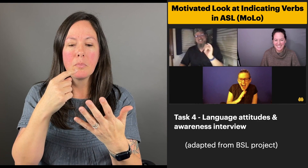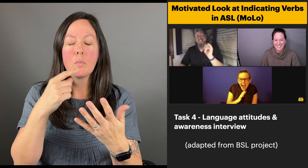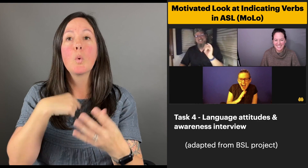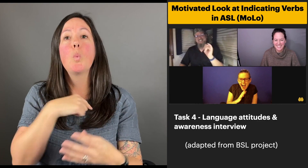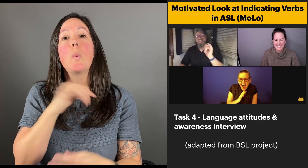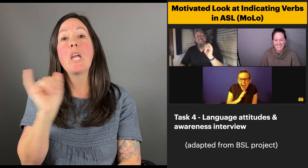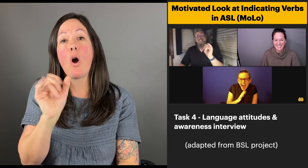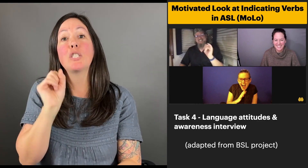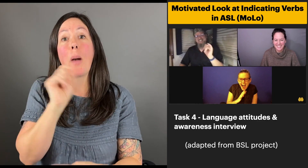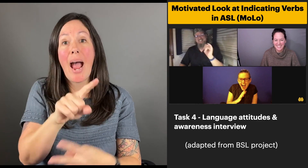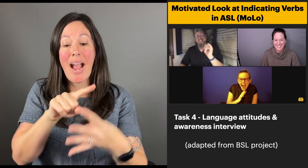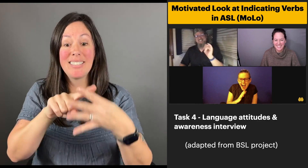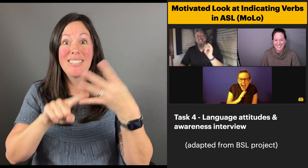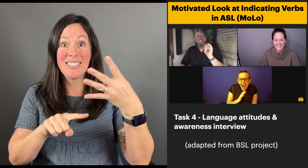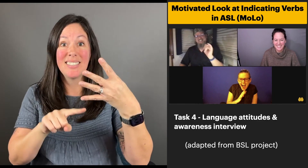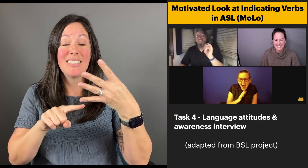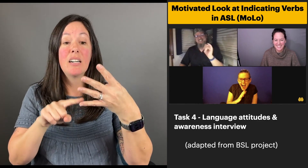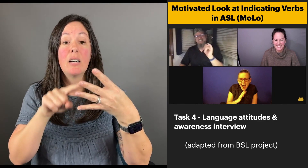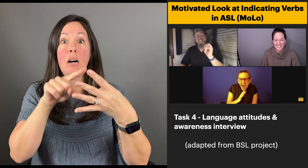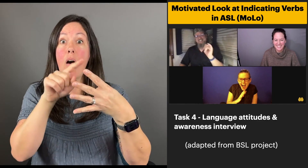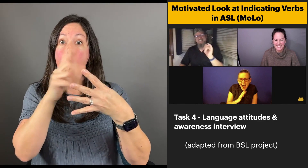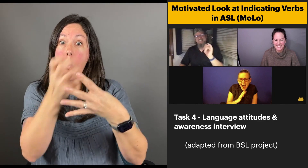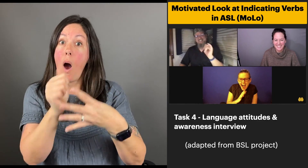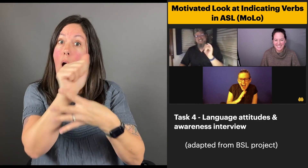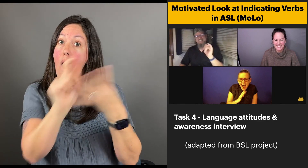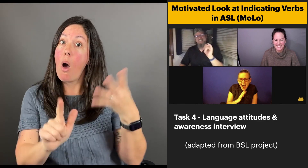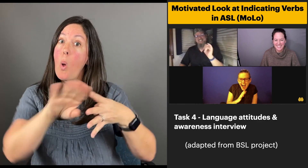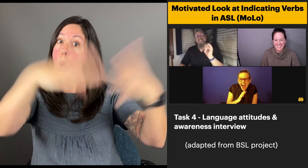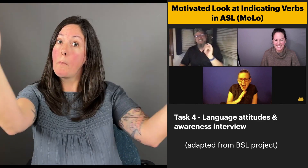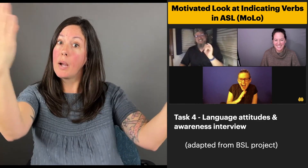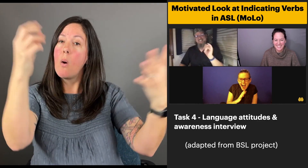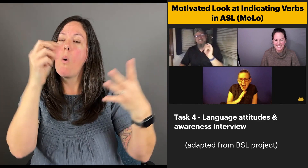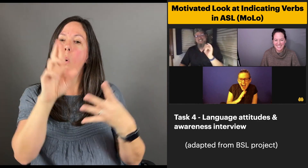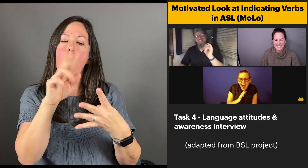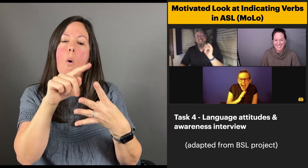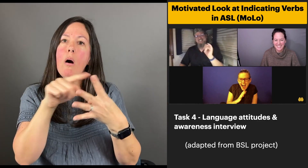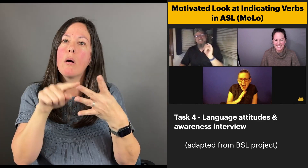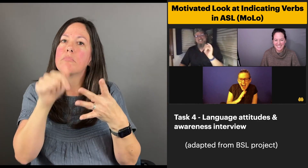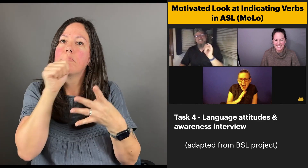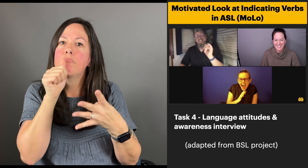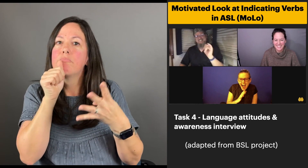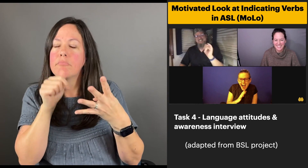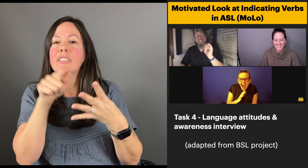be The Interpreter which is to say that we asked participants for each